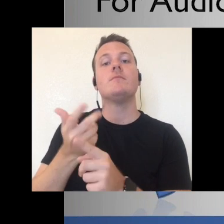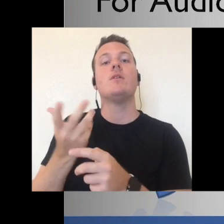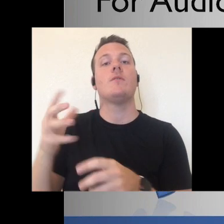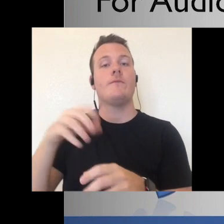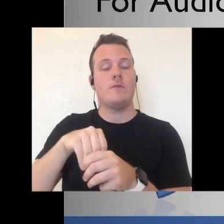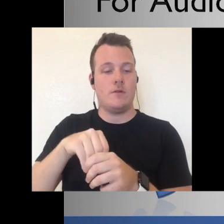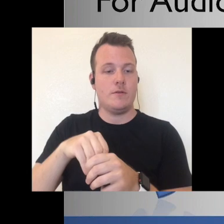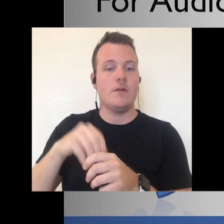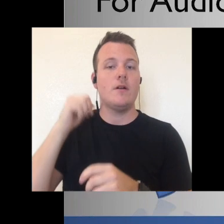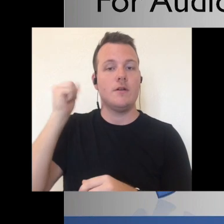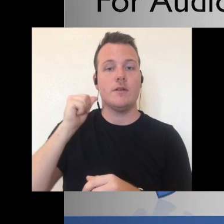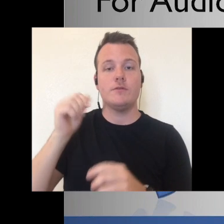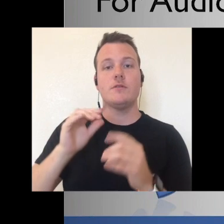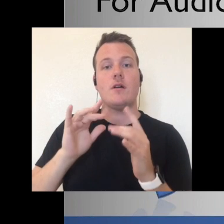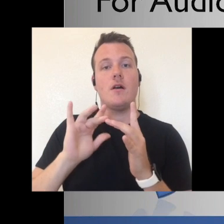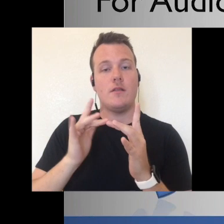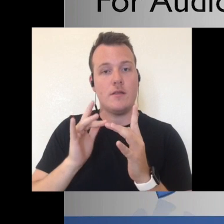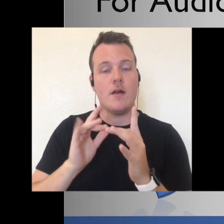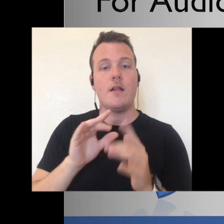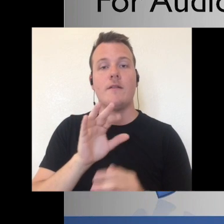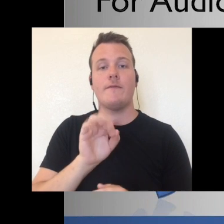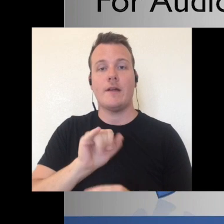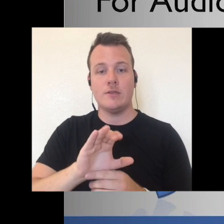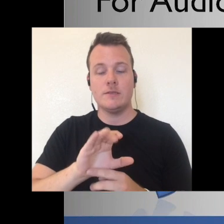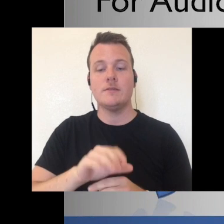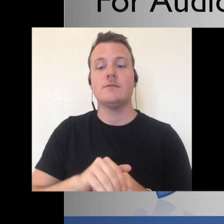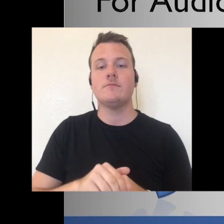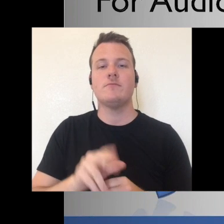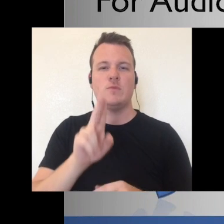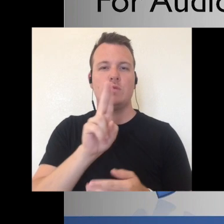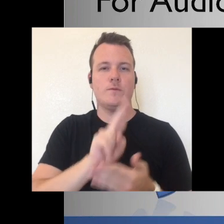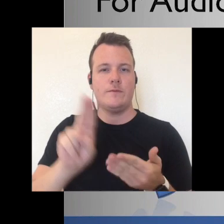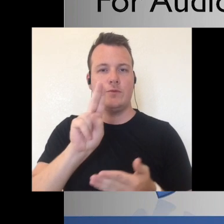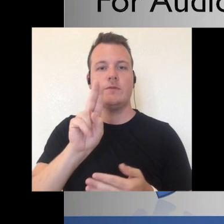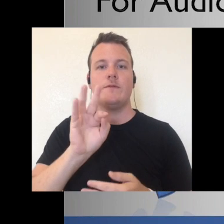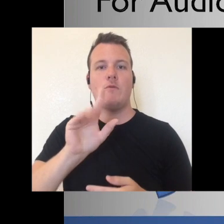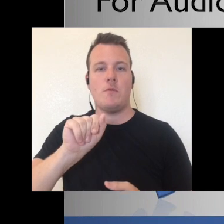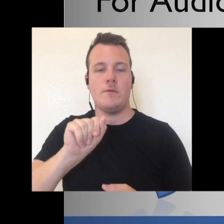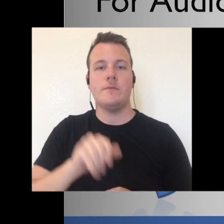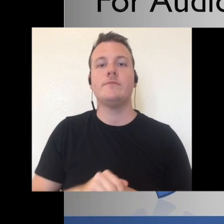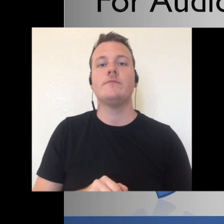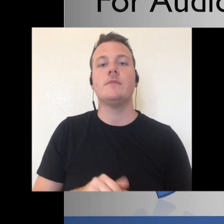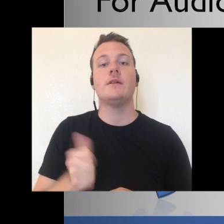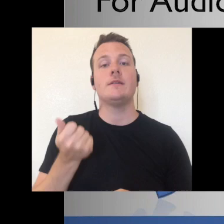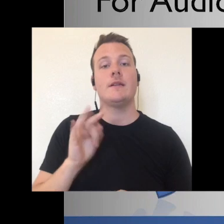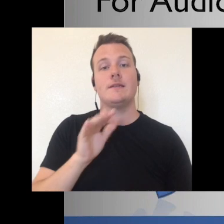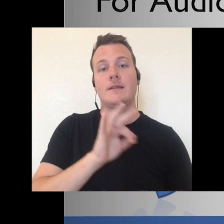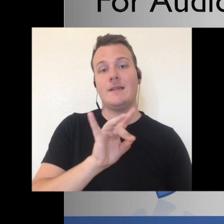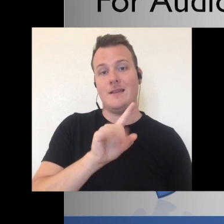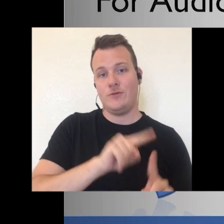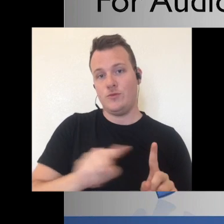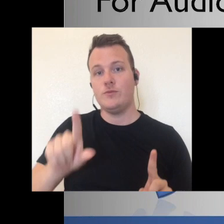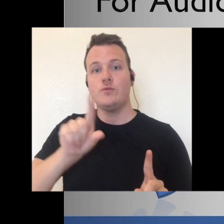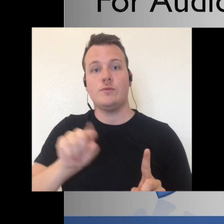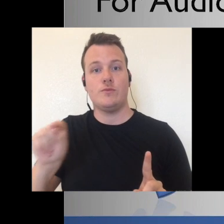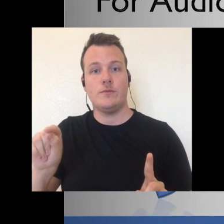online faculty at the University of Florida and- in 1998 to 2020, where he